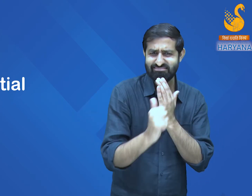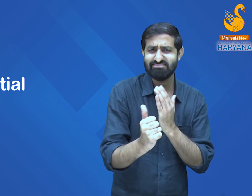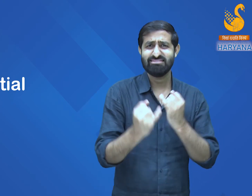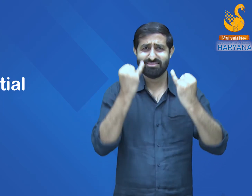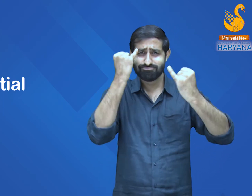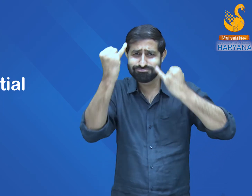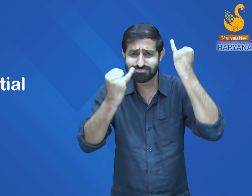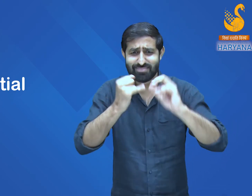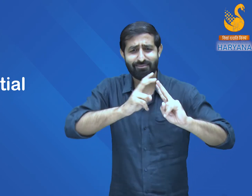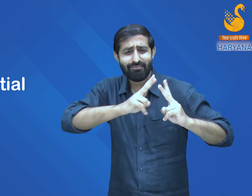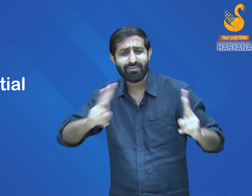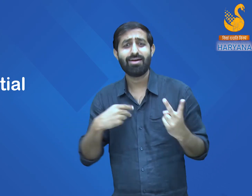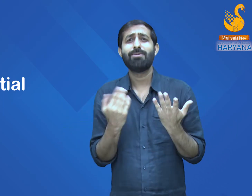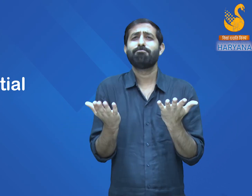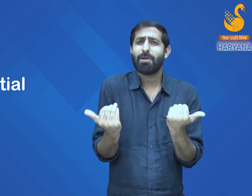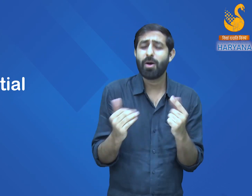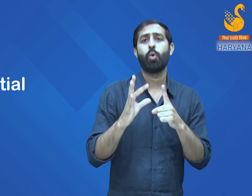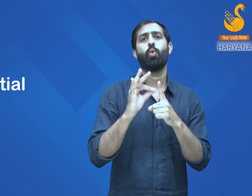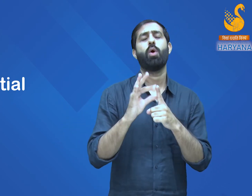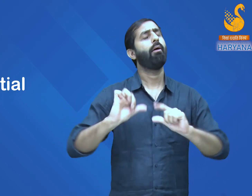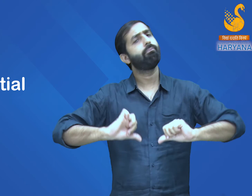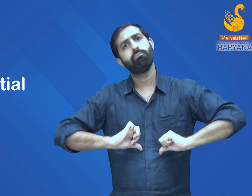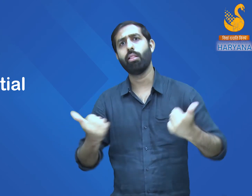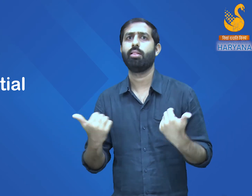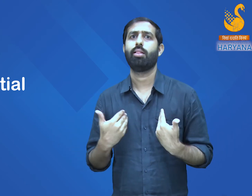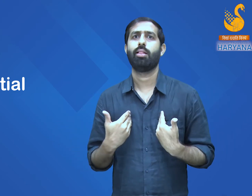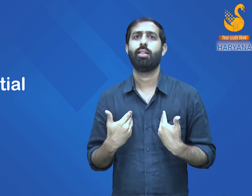Potential It means the possibility of becoming something.